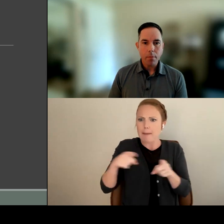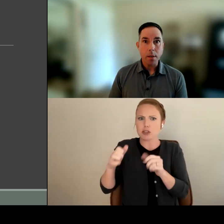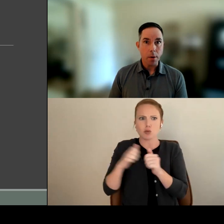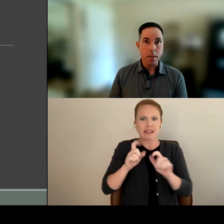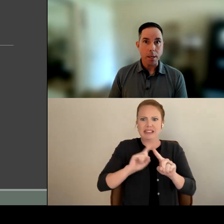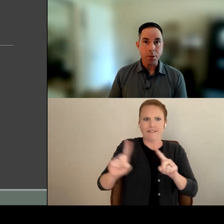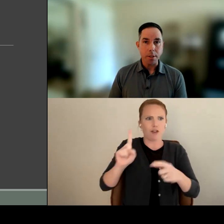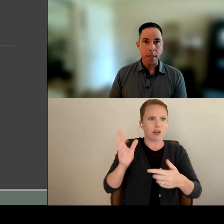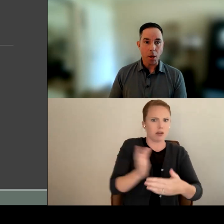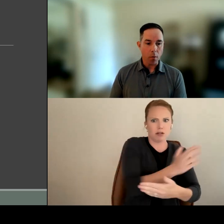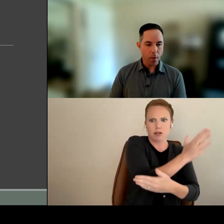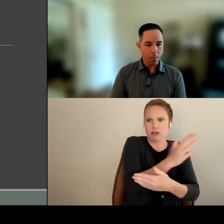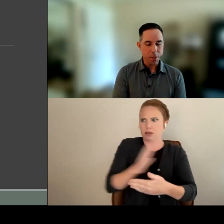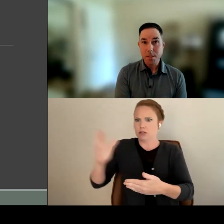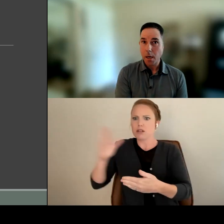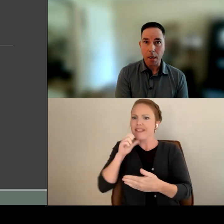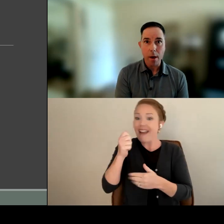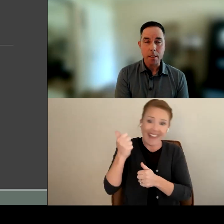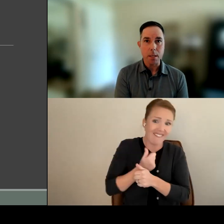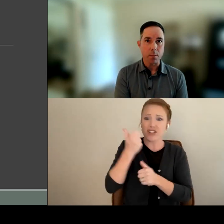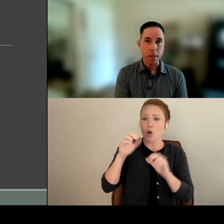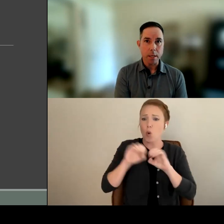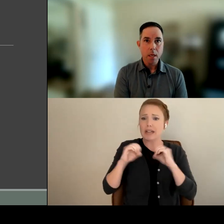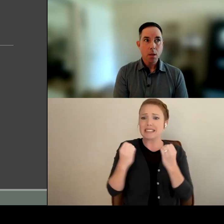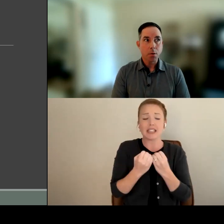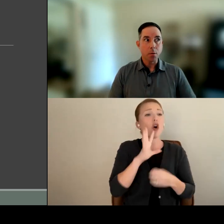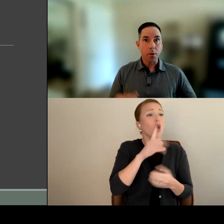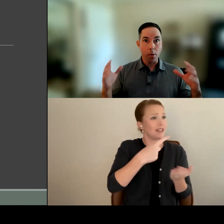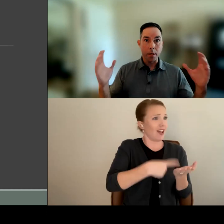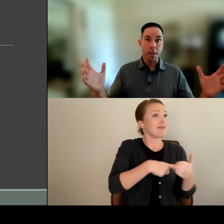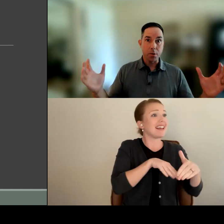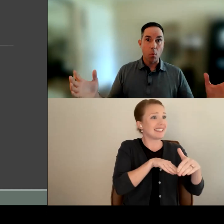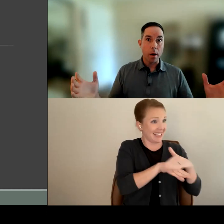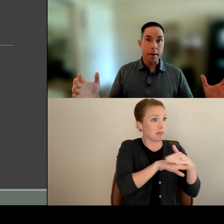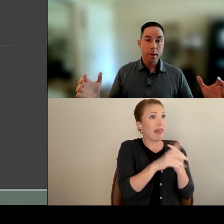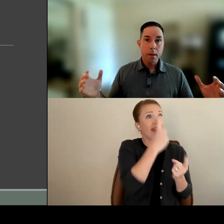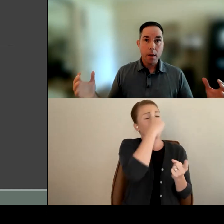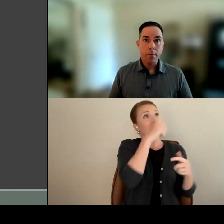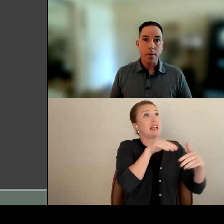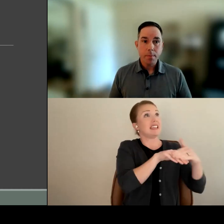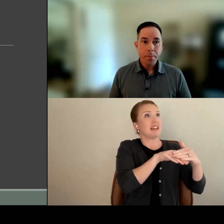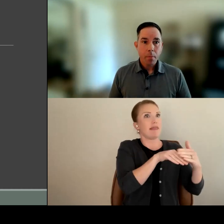Not every organization can go from just talking about accessibility to an organization wide effort.